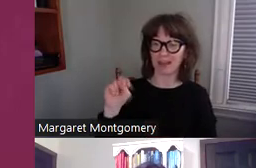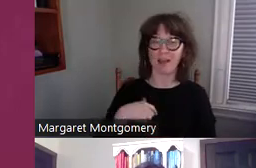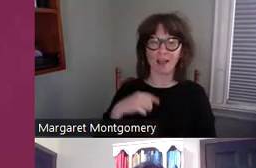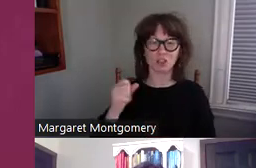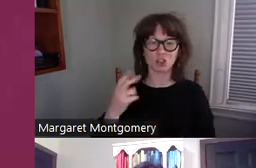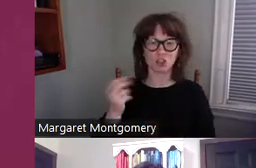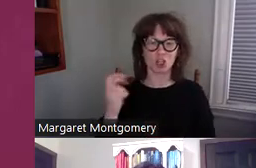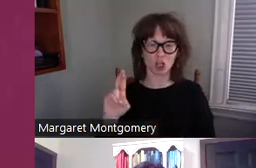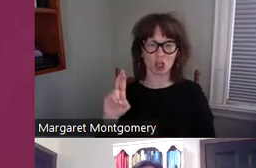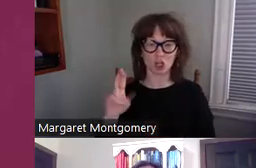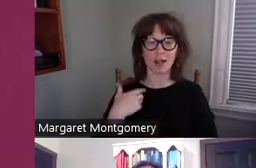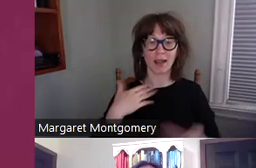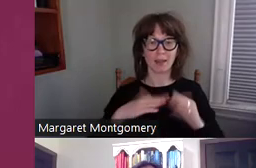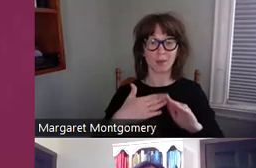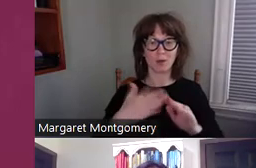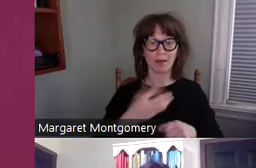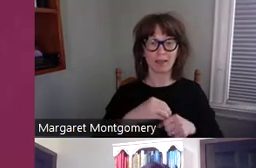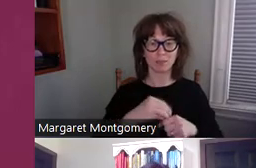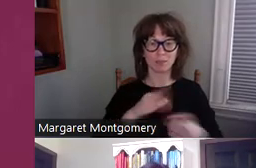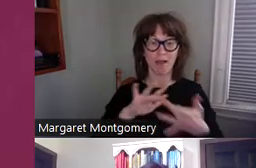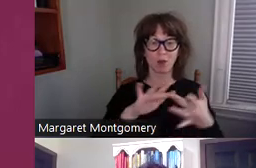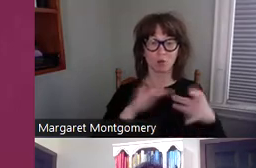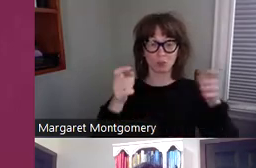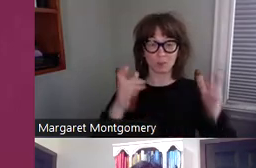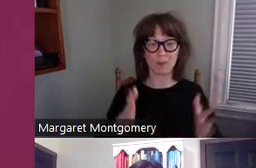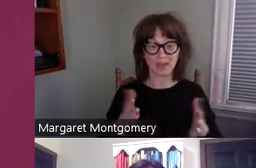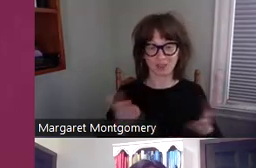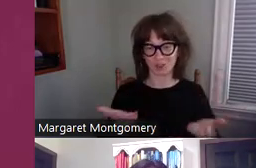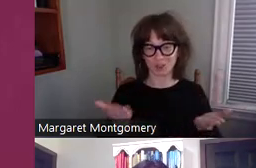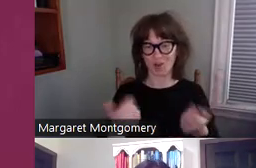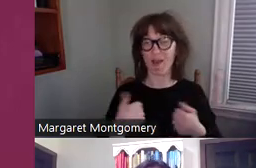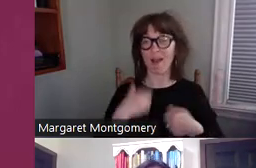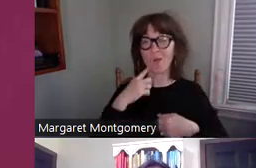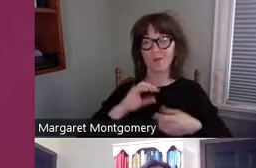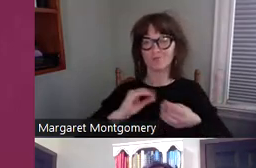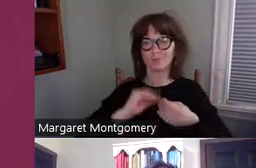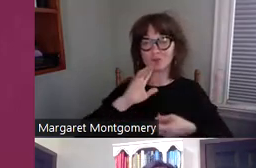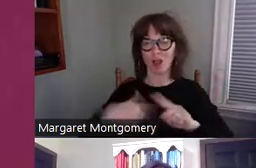at women's. 12:02:17 App. Yeah, they will be discussing the fundamentals of domestic violence. 12:02:22 And before we begin, I would like